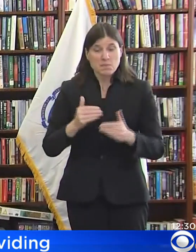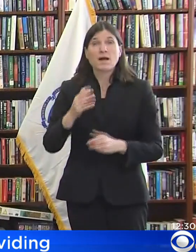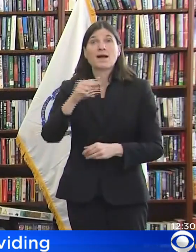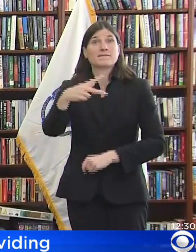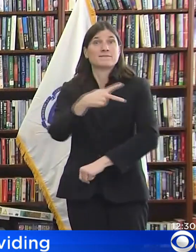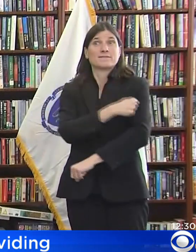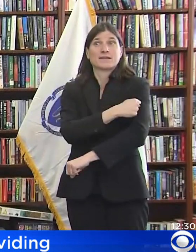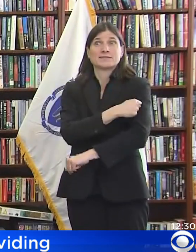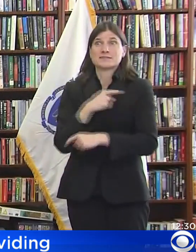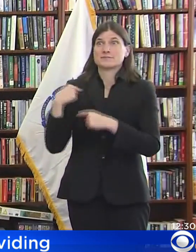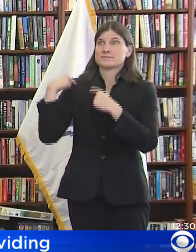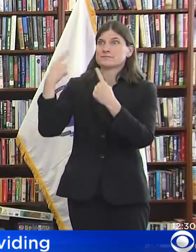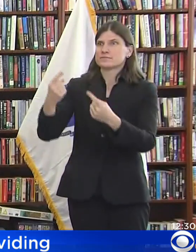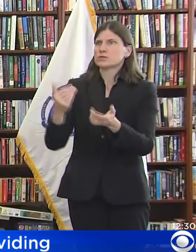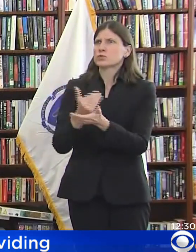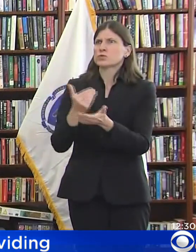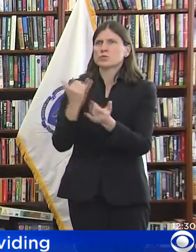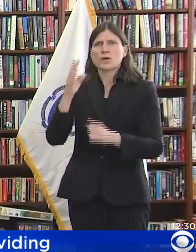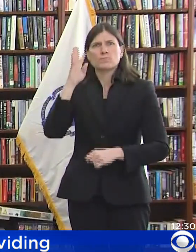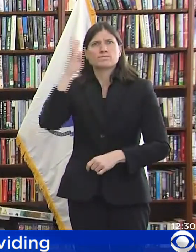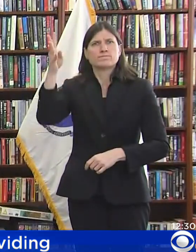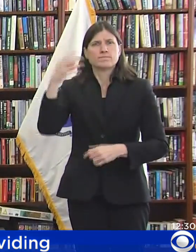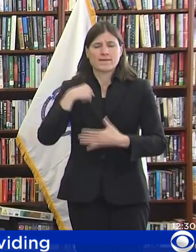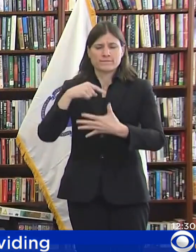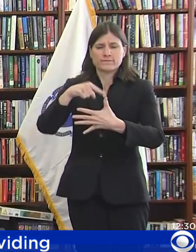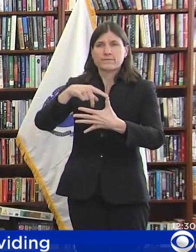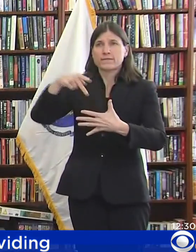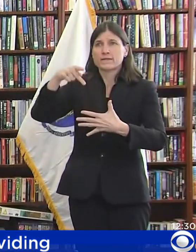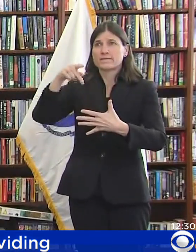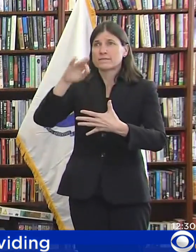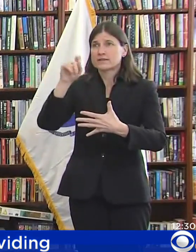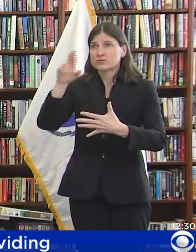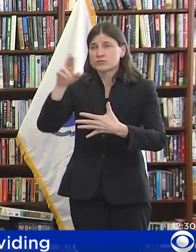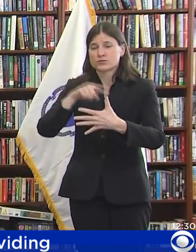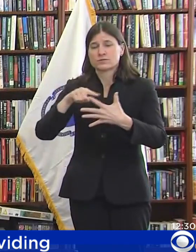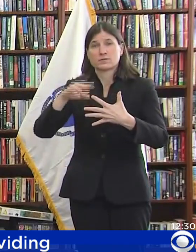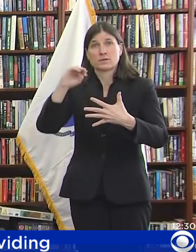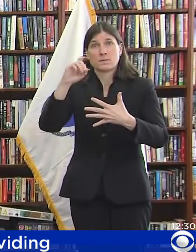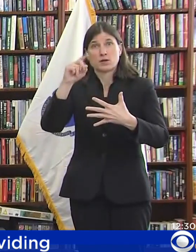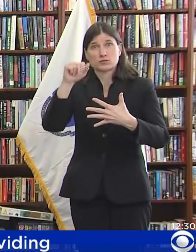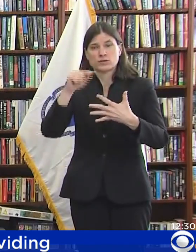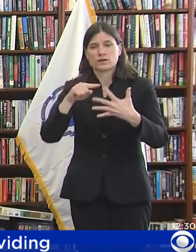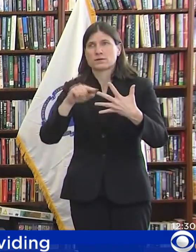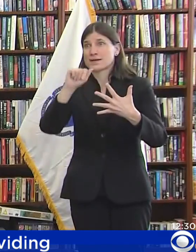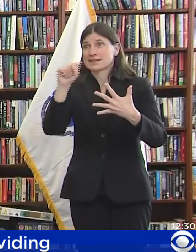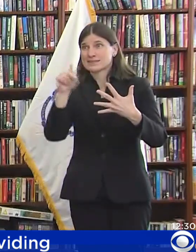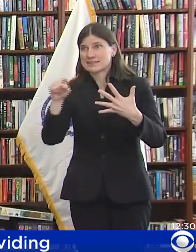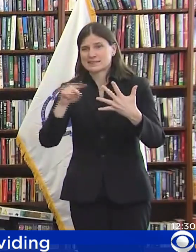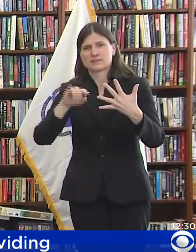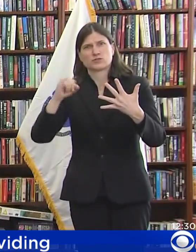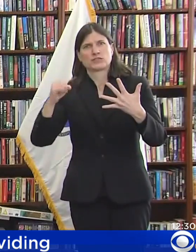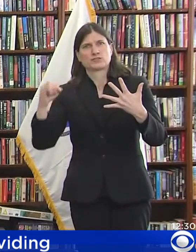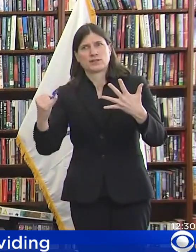TO DO THEIR PART TO STOP THE SPREAD OF THE VIRUS IN THE MONTHS